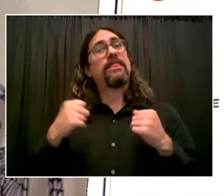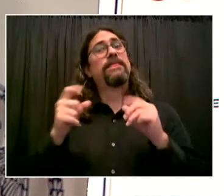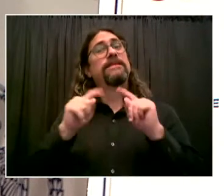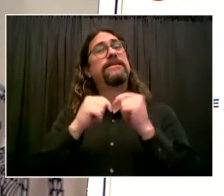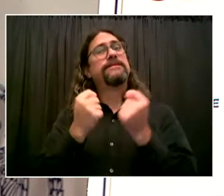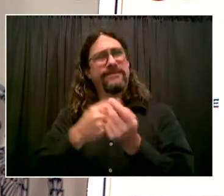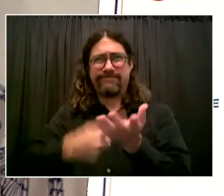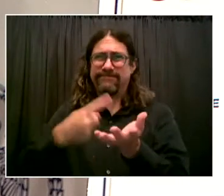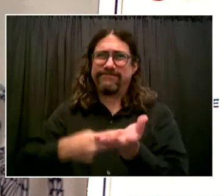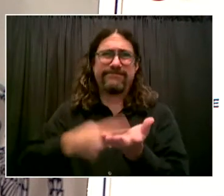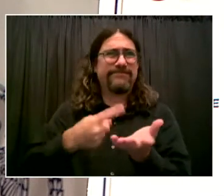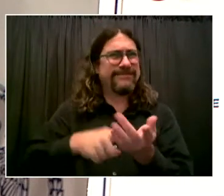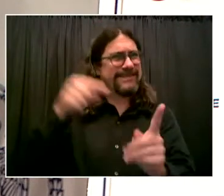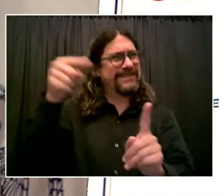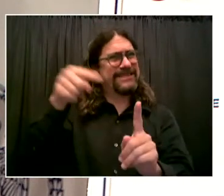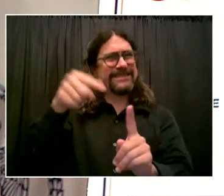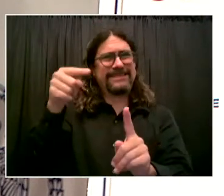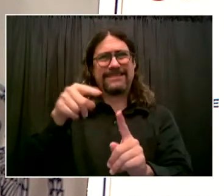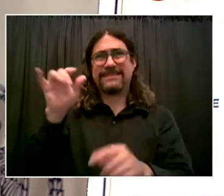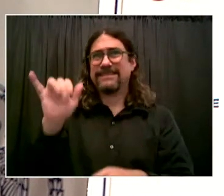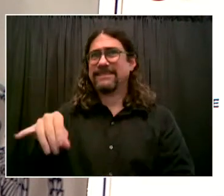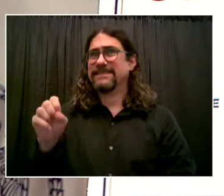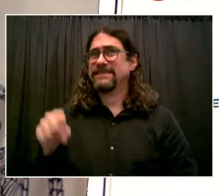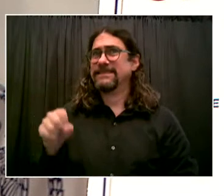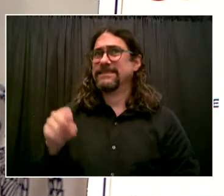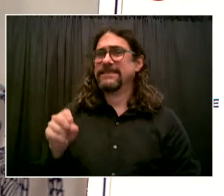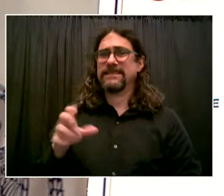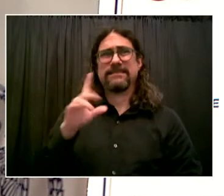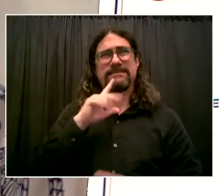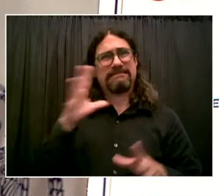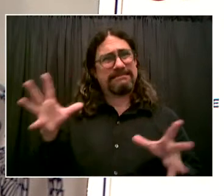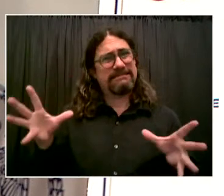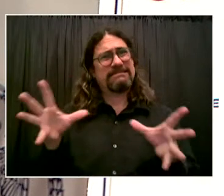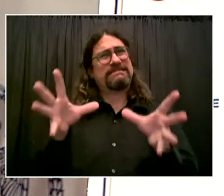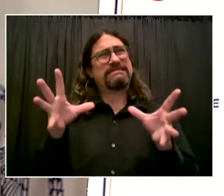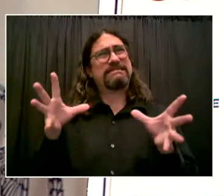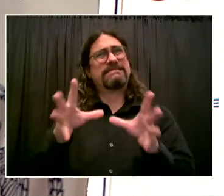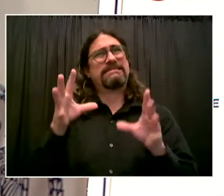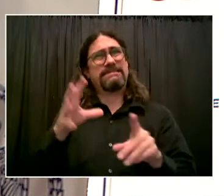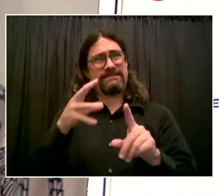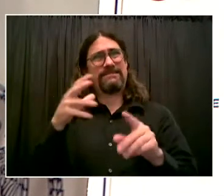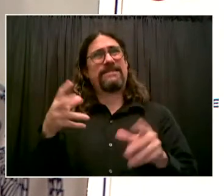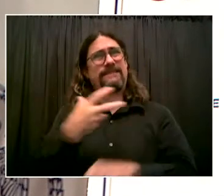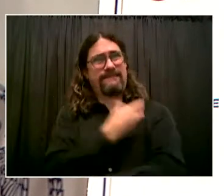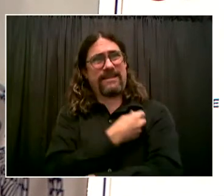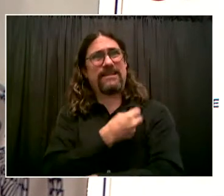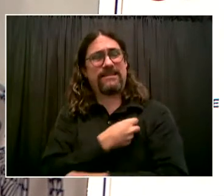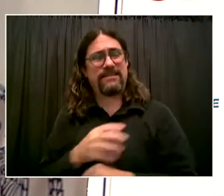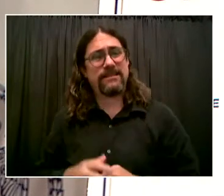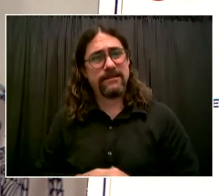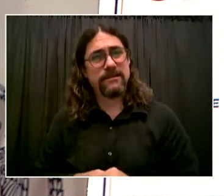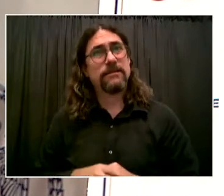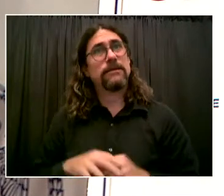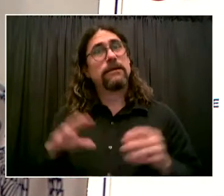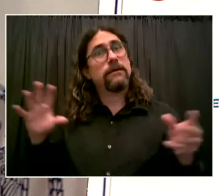RAISING A GOOD POINT. WE URGE PEOPLE TO GET VACCINATED. LET ME GIVE YOU